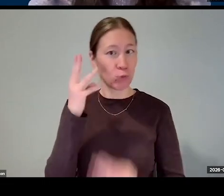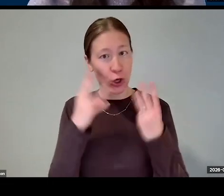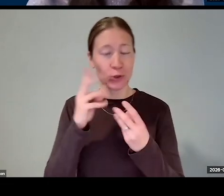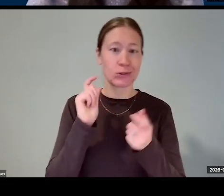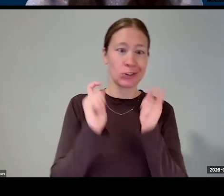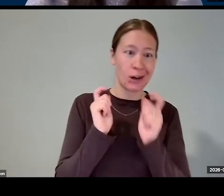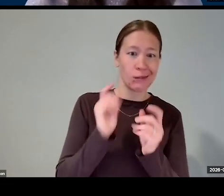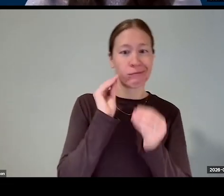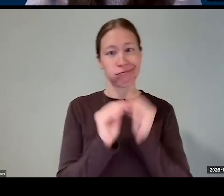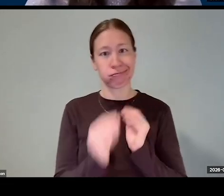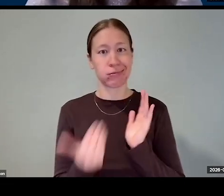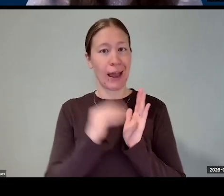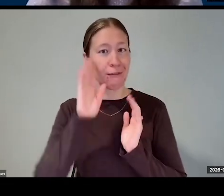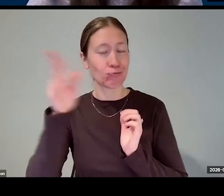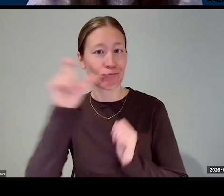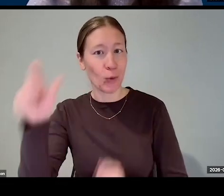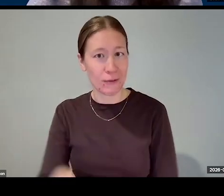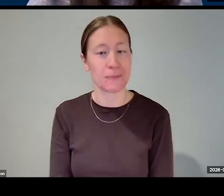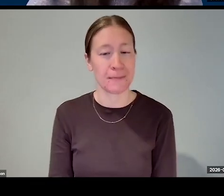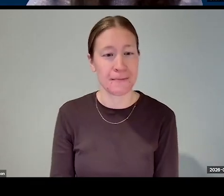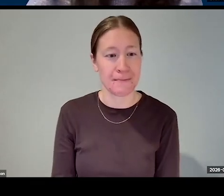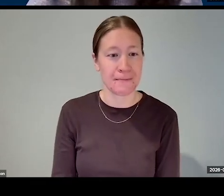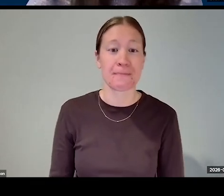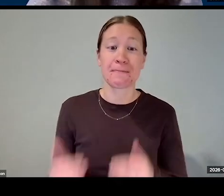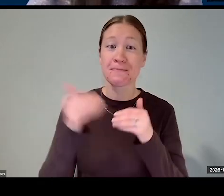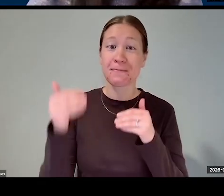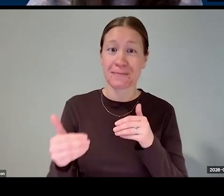Okay, I'm gonna move on to our next slide, slide three.